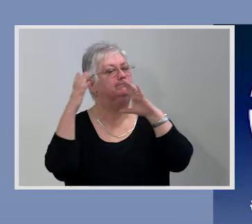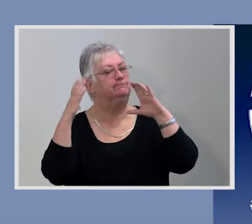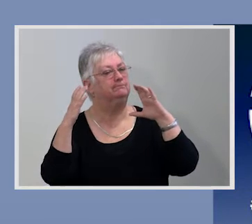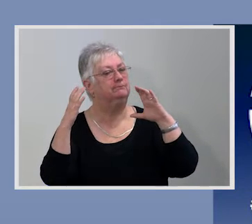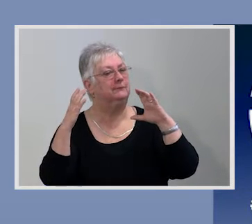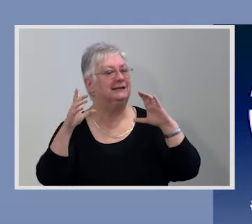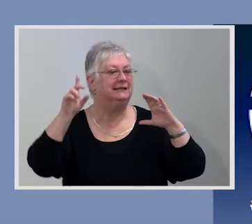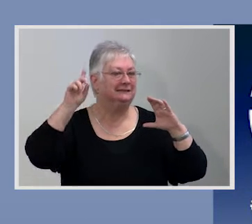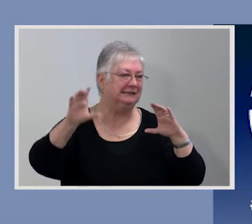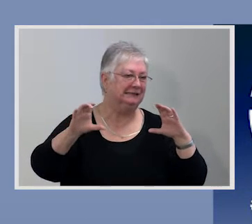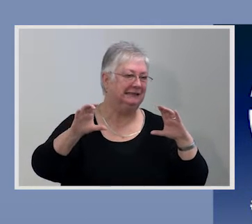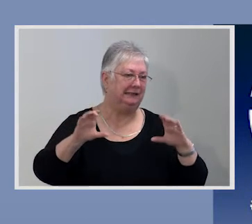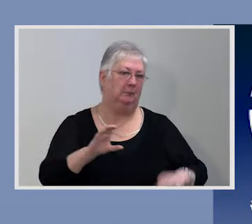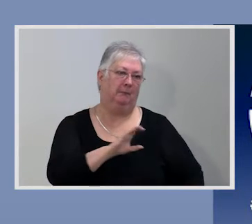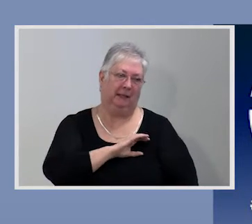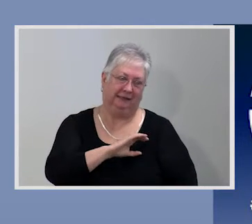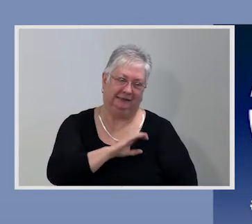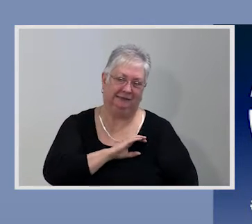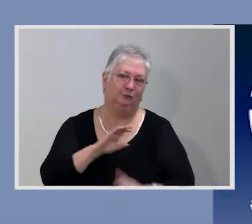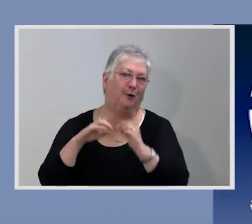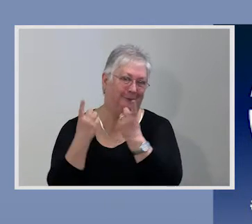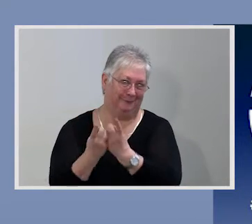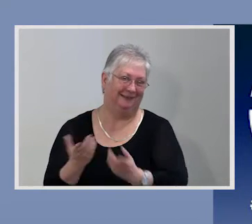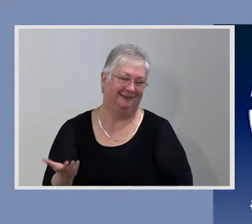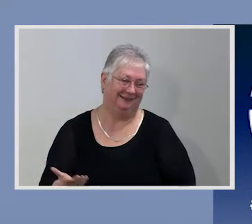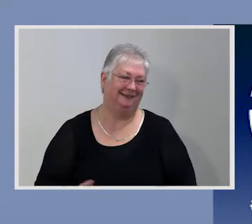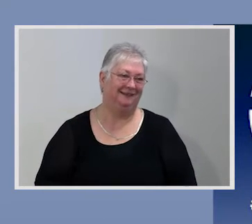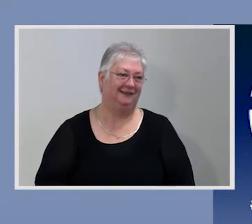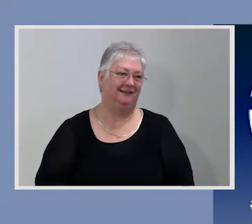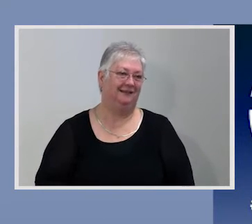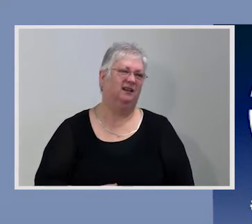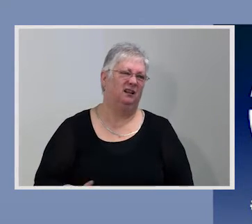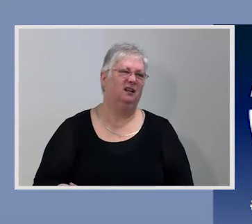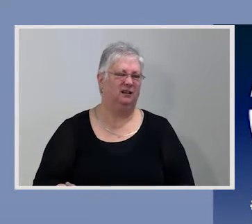OUR SPEND, $500 MILLION GOES TO THE METROPOLITAN POLICE